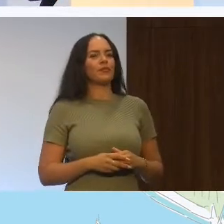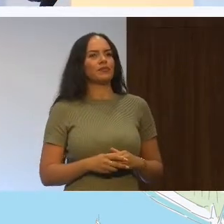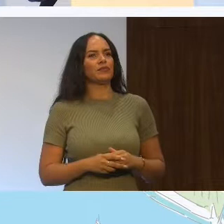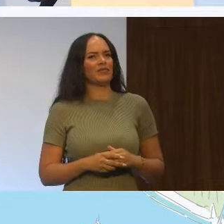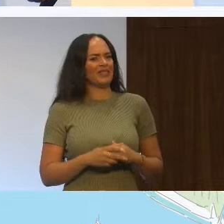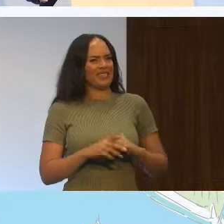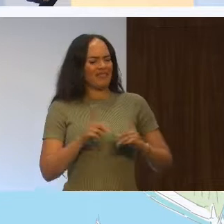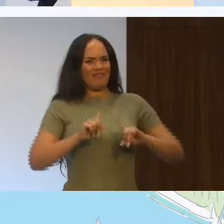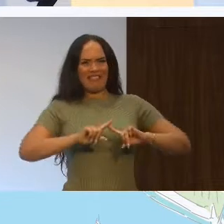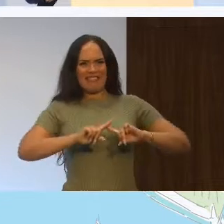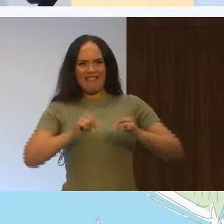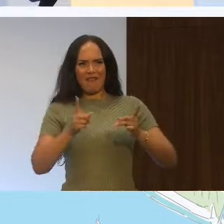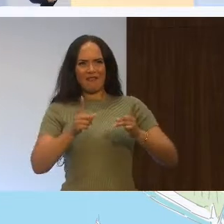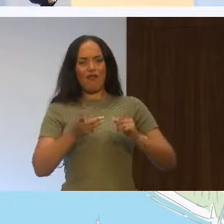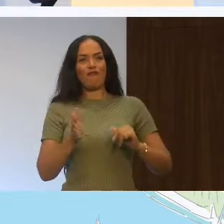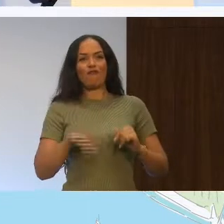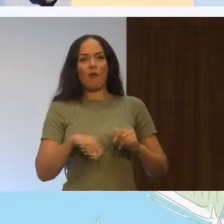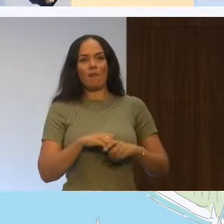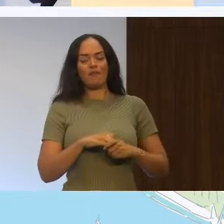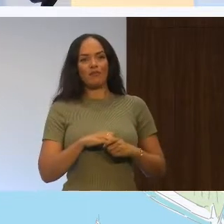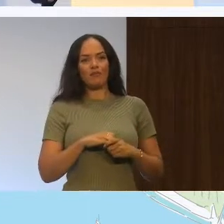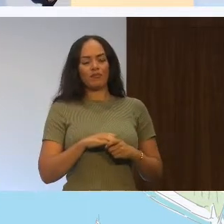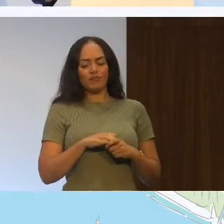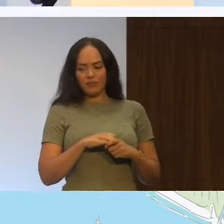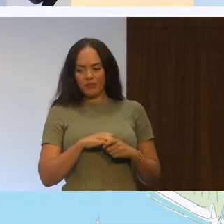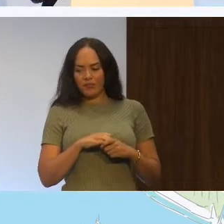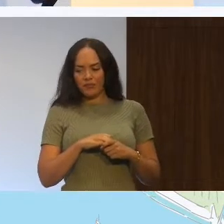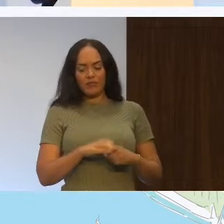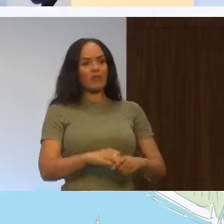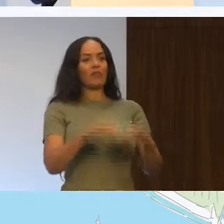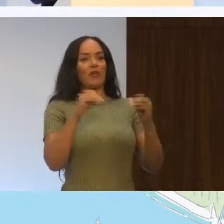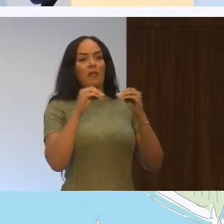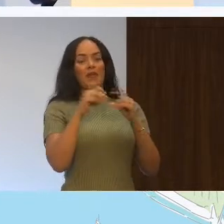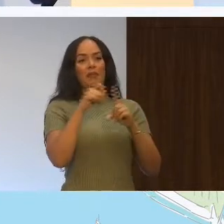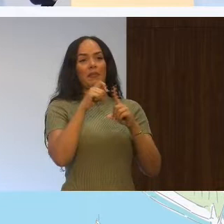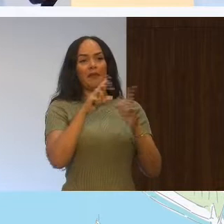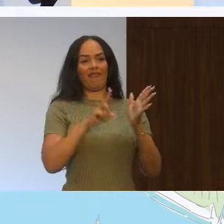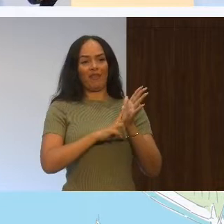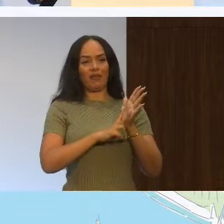something called benign paroxysmal positional vertigo. Or BPPV what is BPPV?